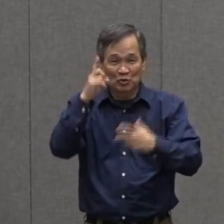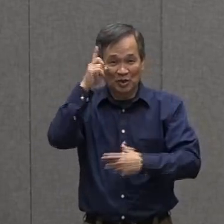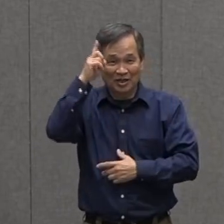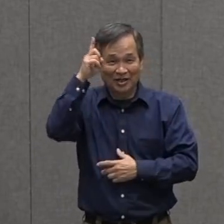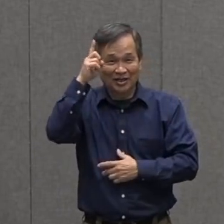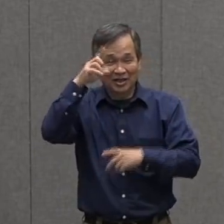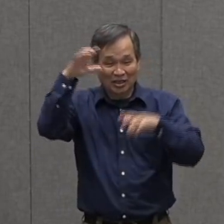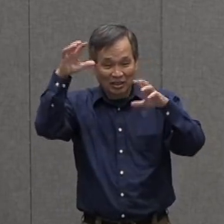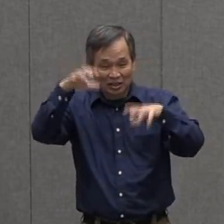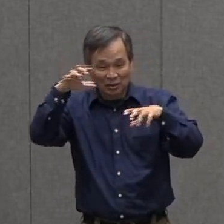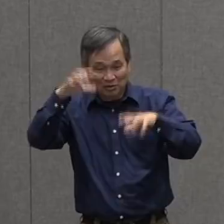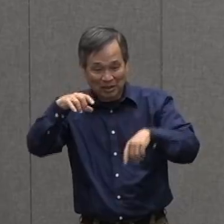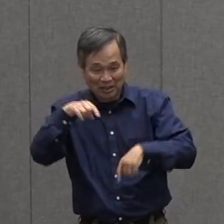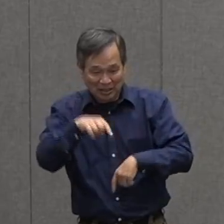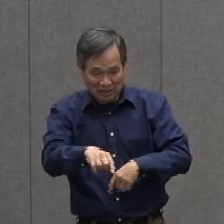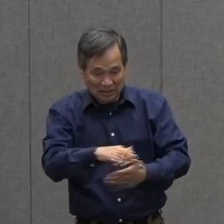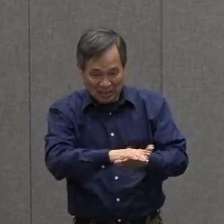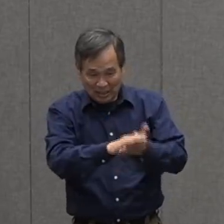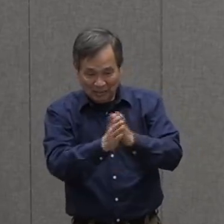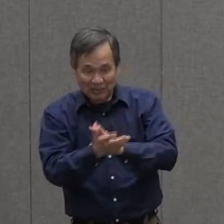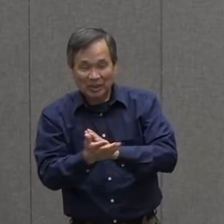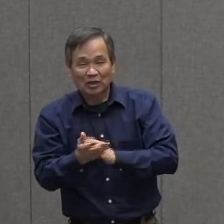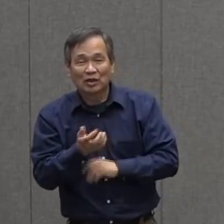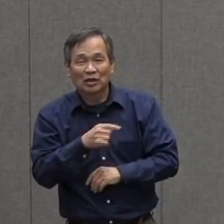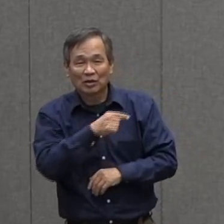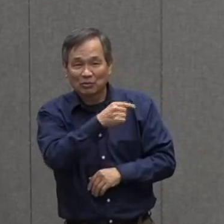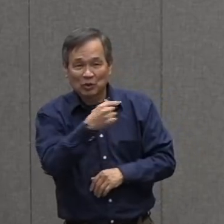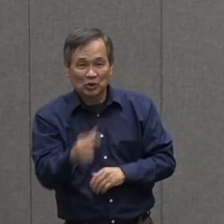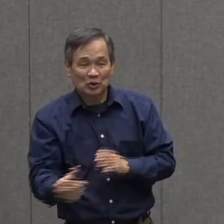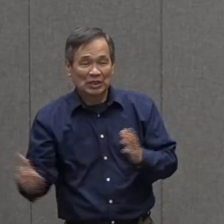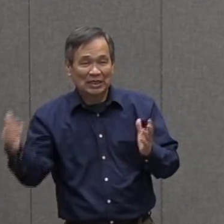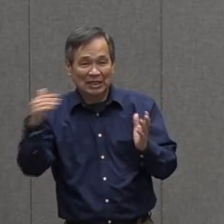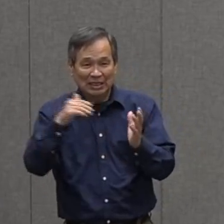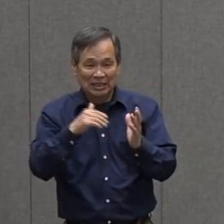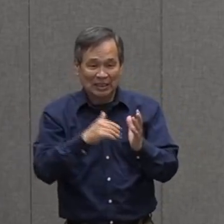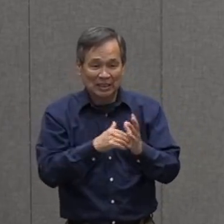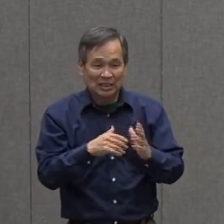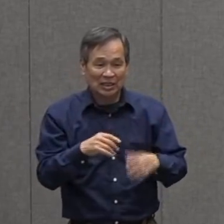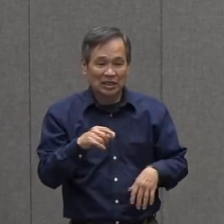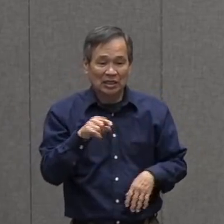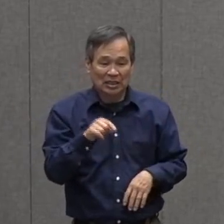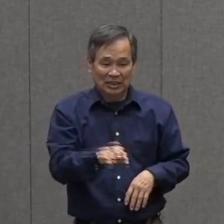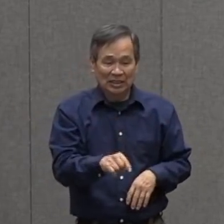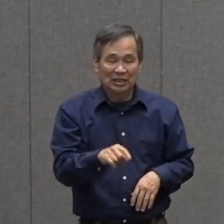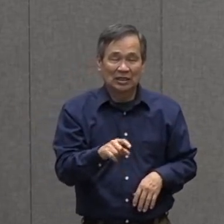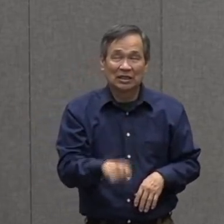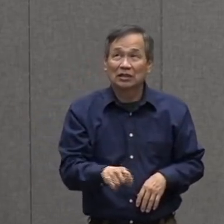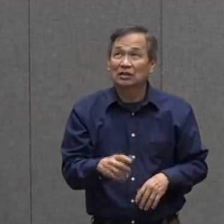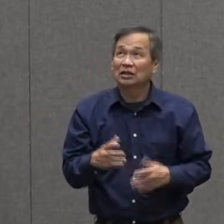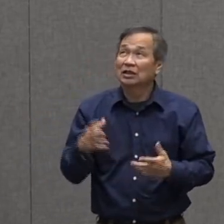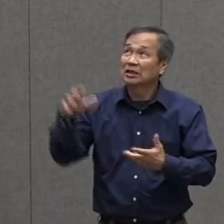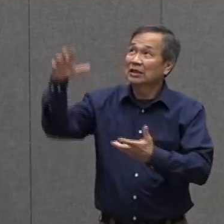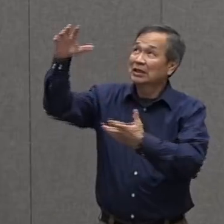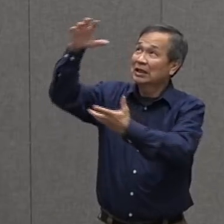"to green up the grass all brown and dead "that needed the rain from the cloud overhead.